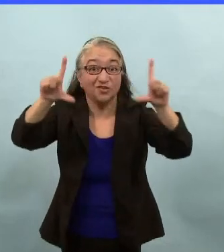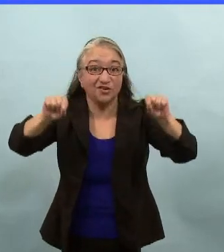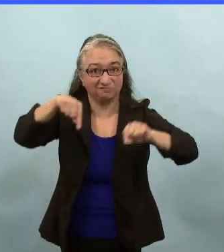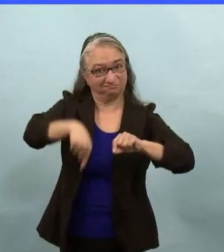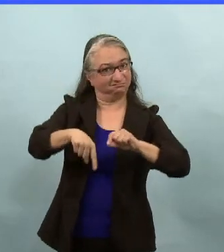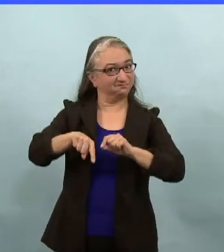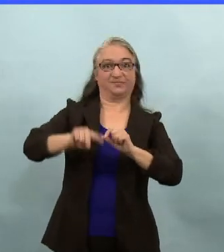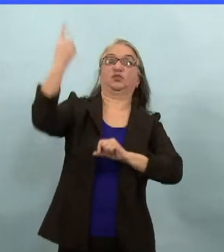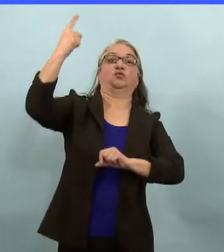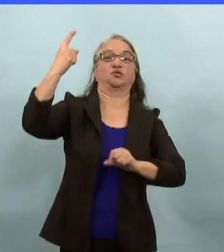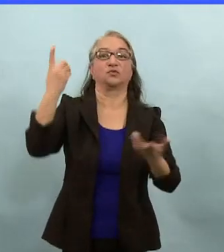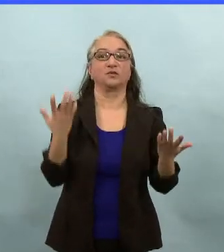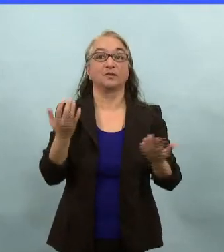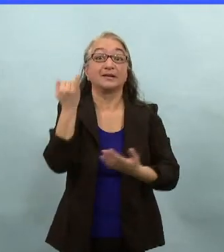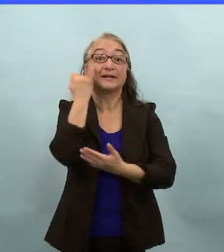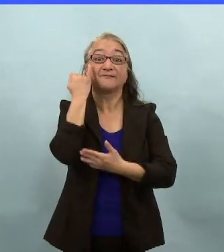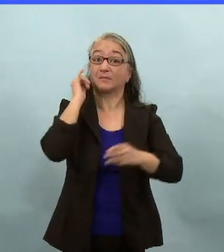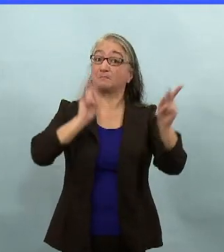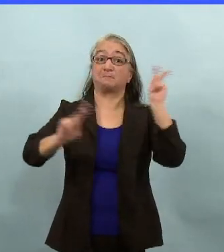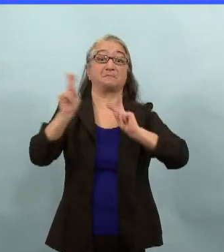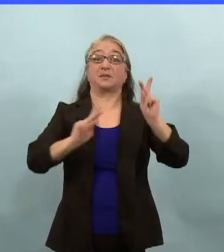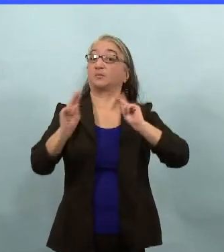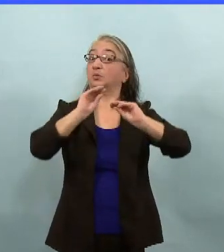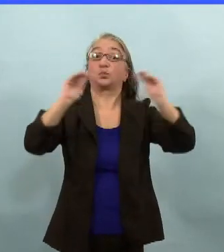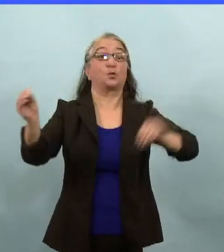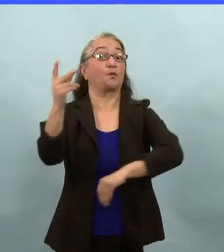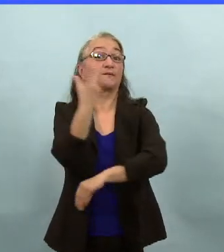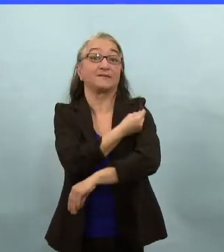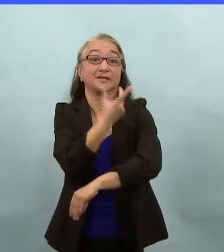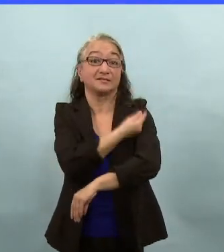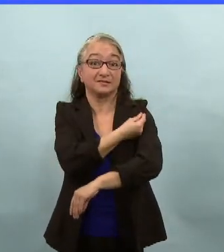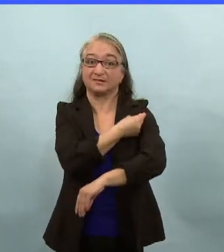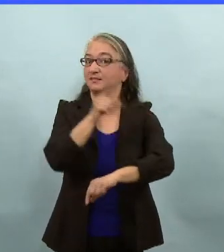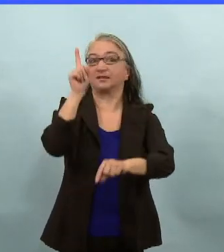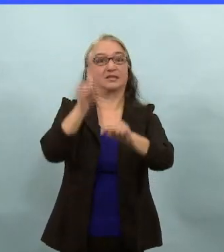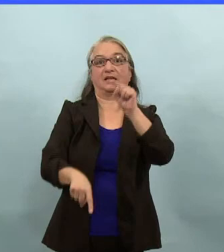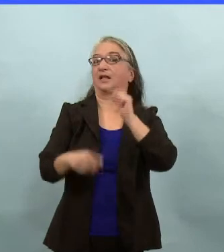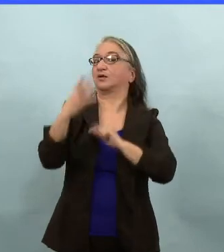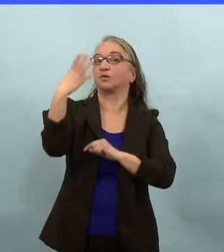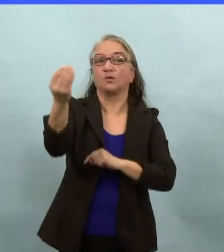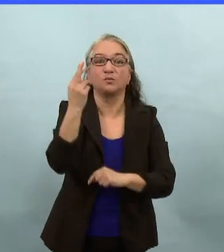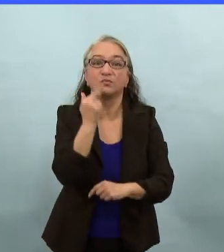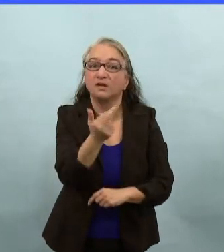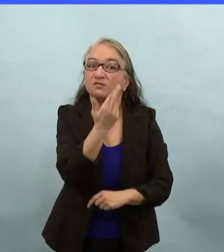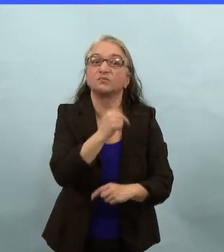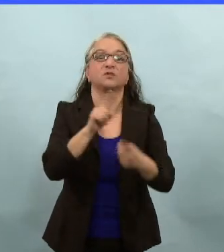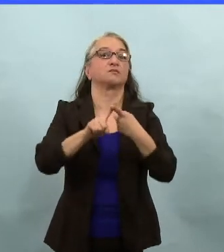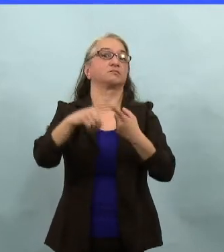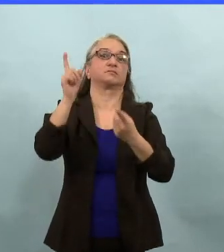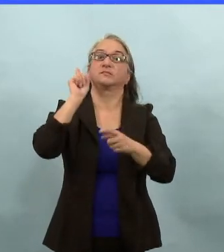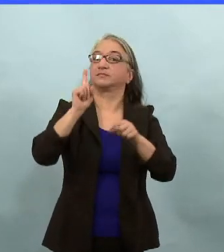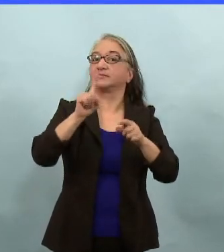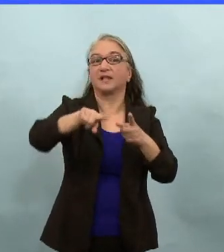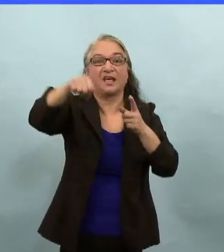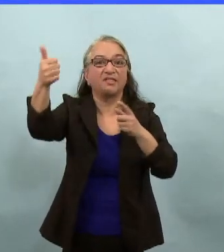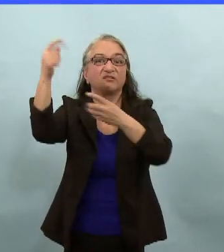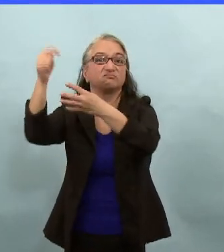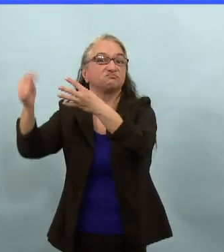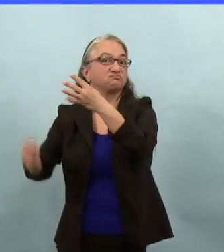attend certain uh cer certain restaurants and so on and so there are restrictions already for for those unvaccinated out there